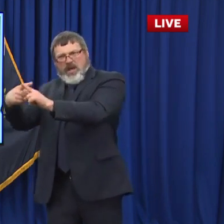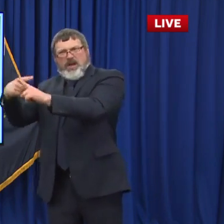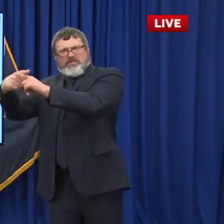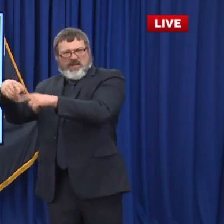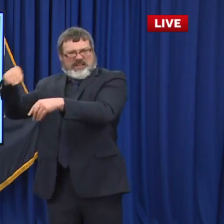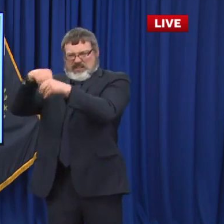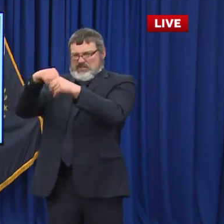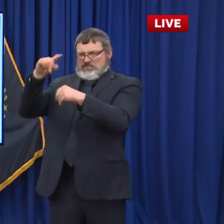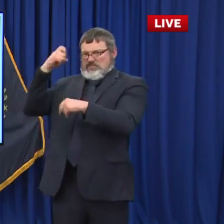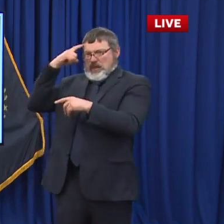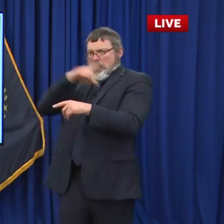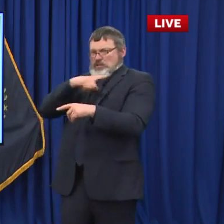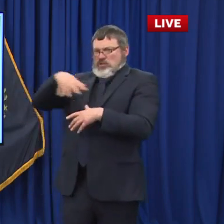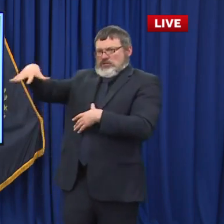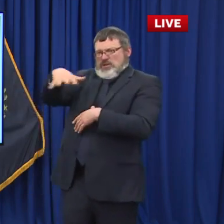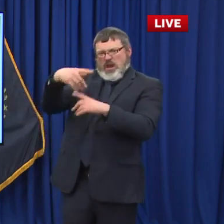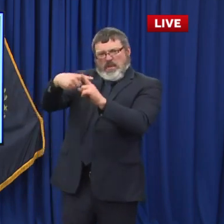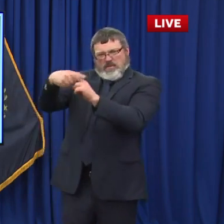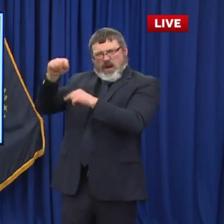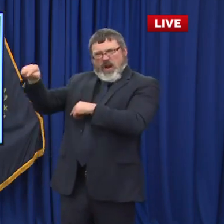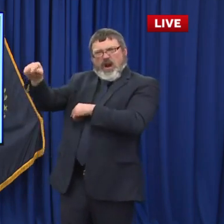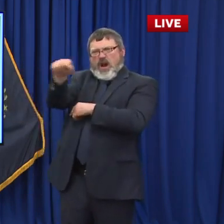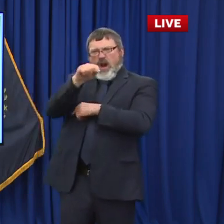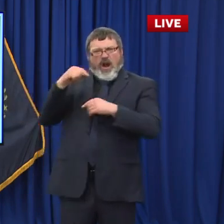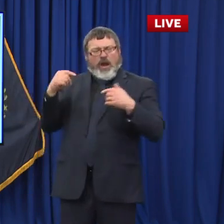QUESTION.